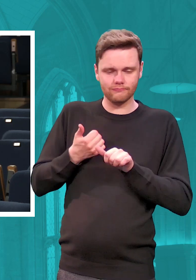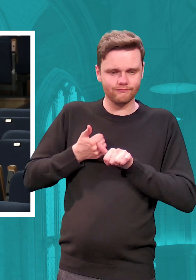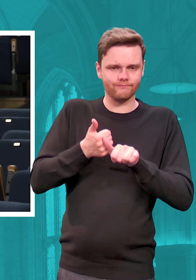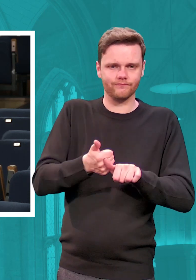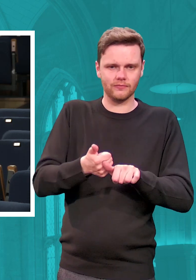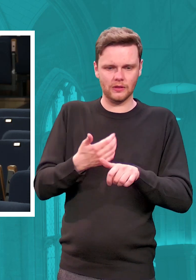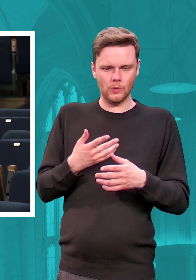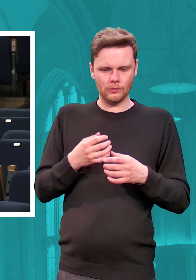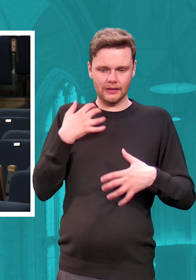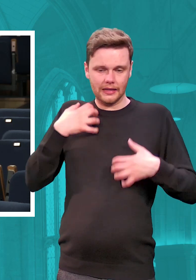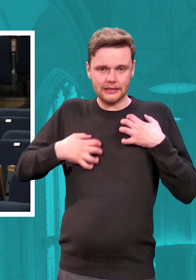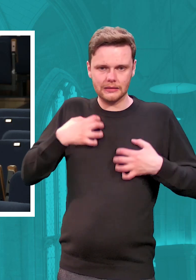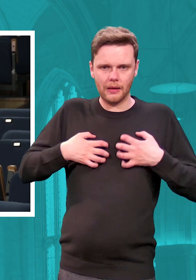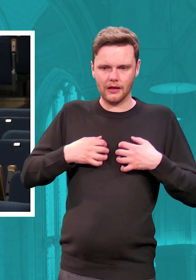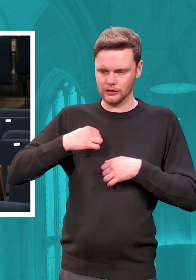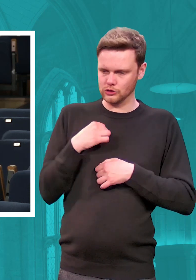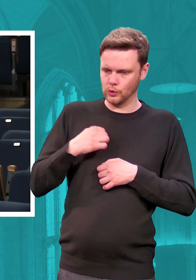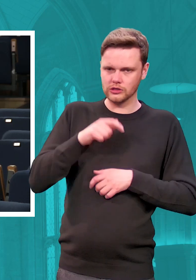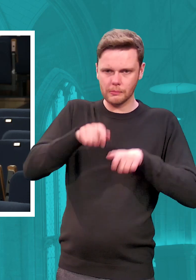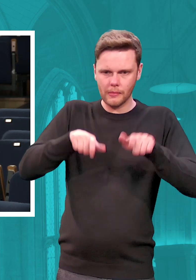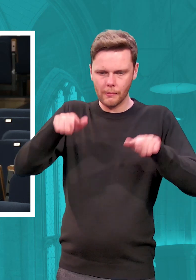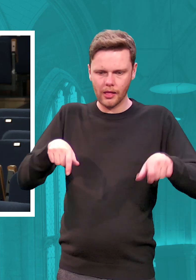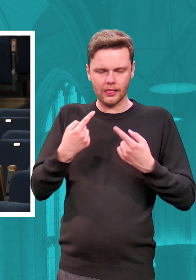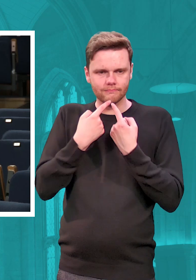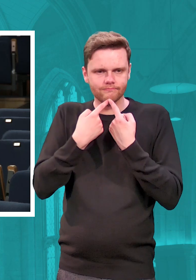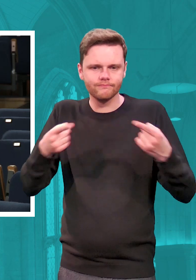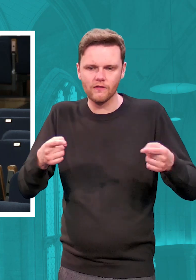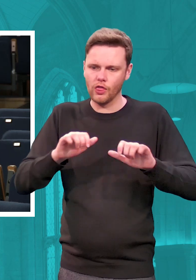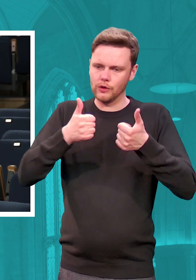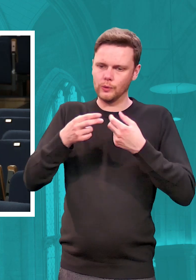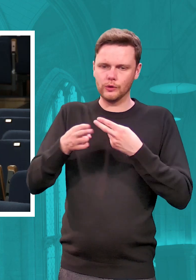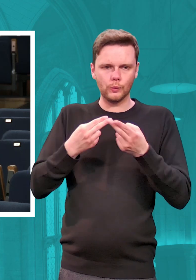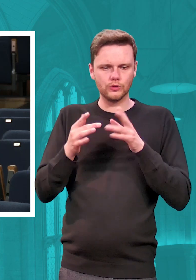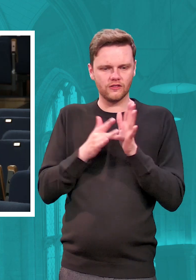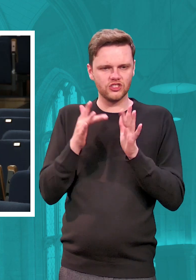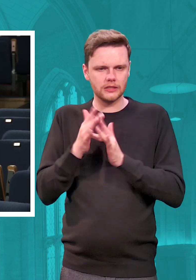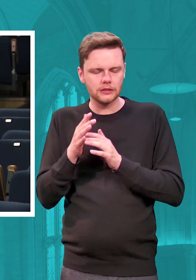of Scotland and beyond with the good news of Jesus Christ. And yes, let's each